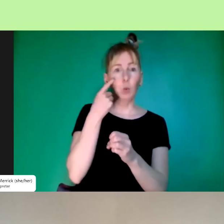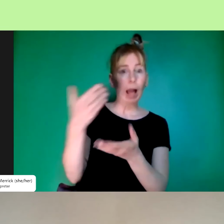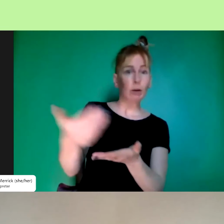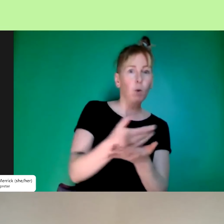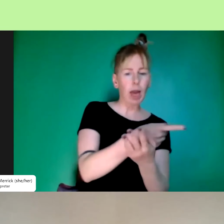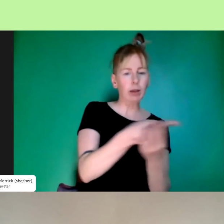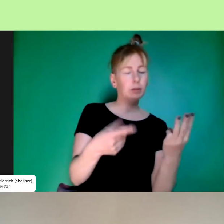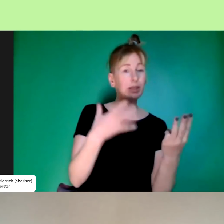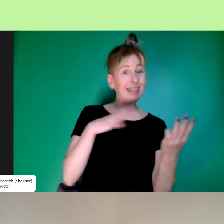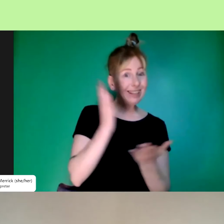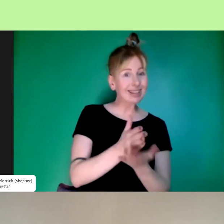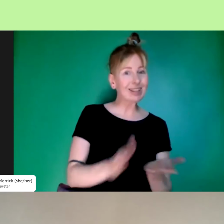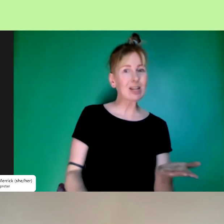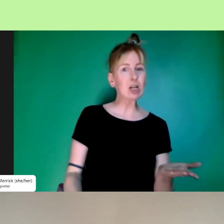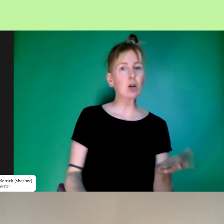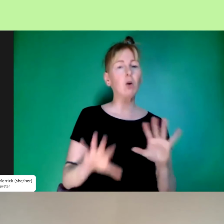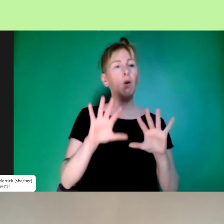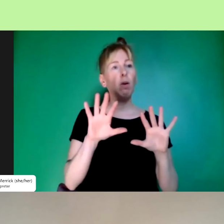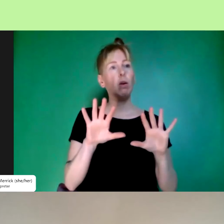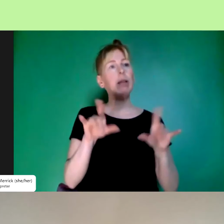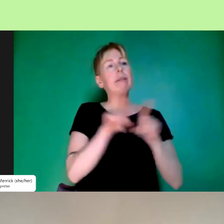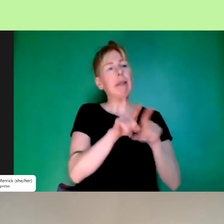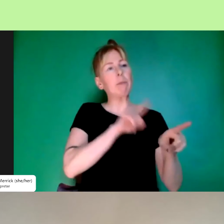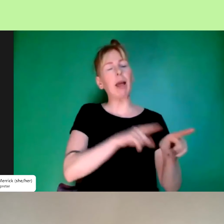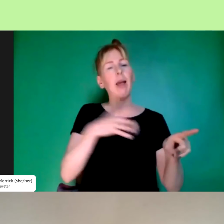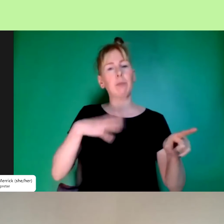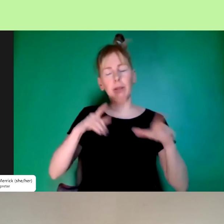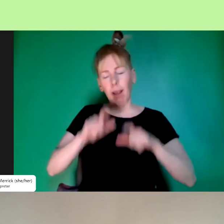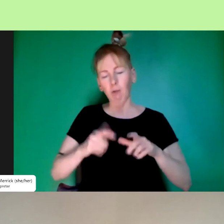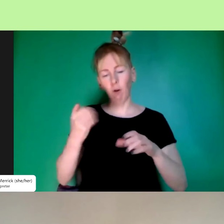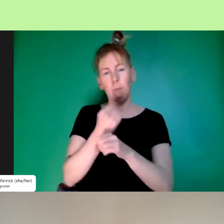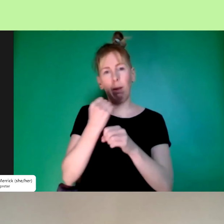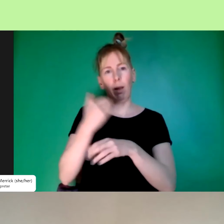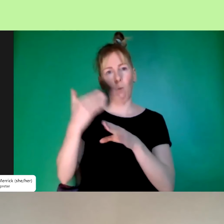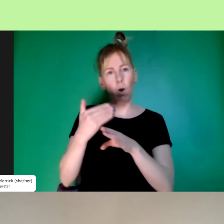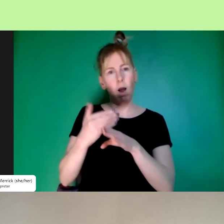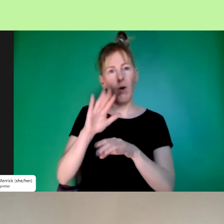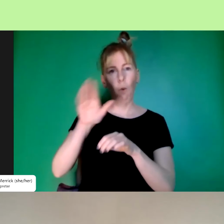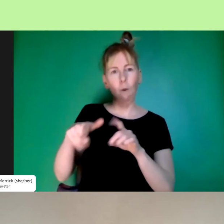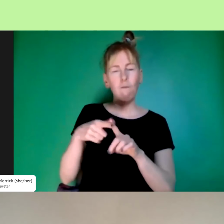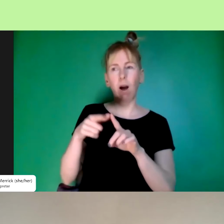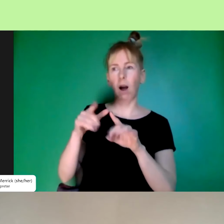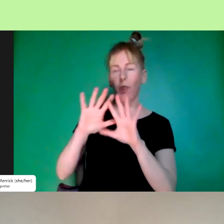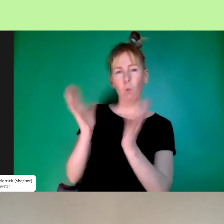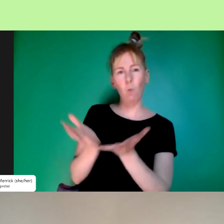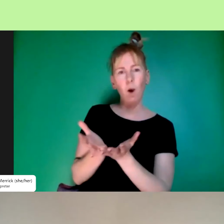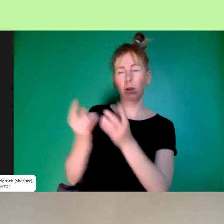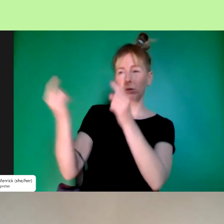about horrible realities in the world. Right, like we are in conflict.